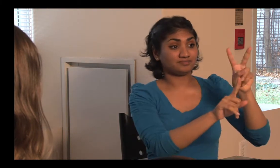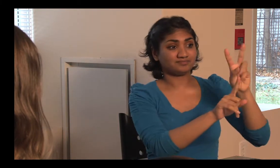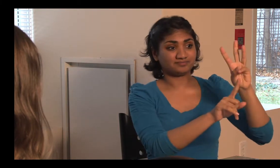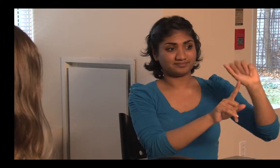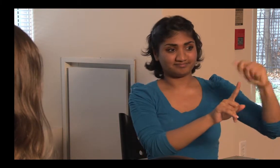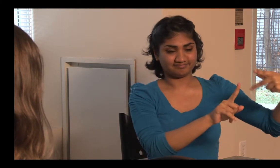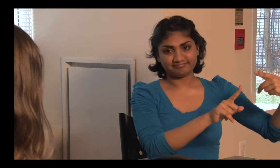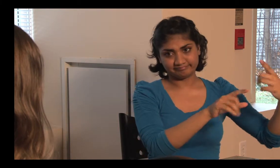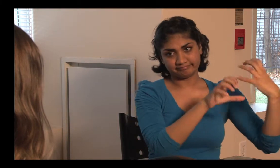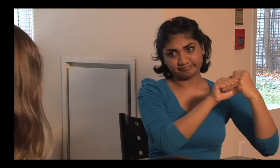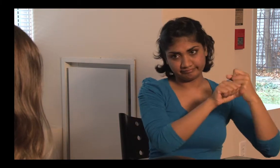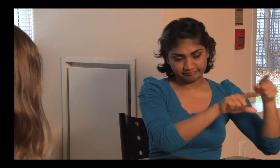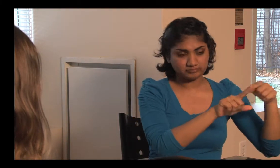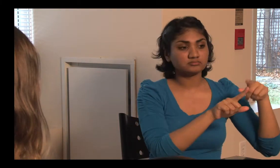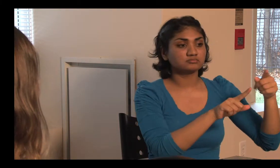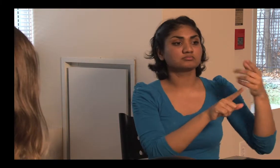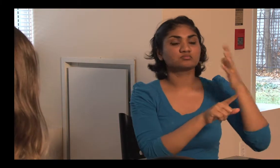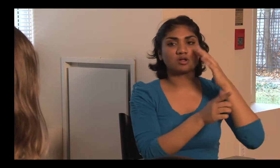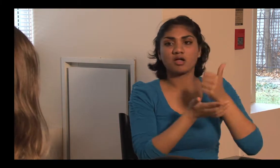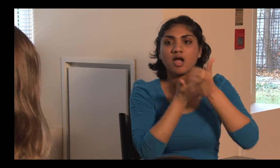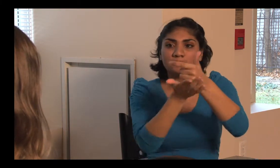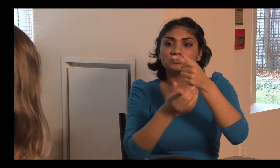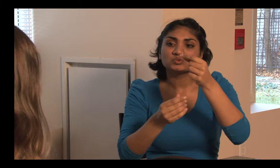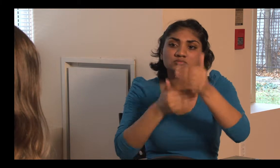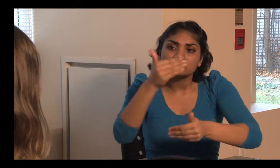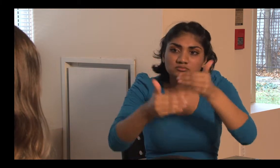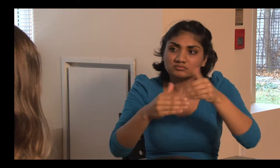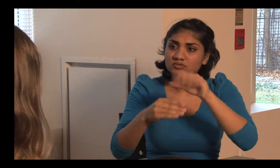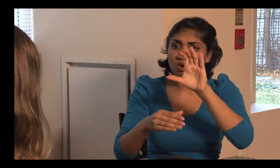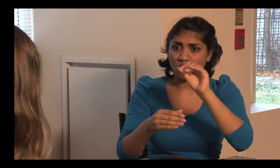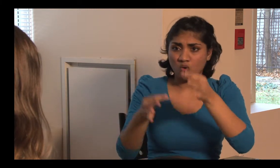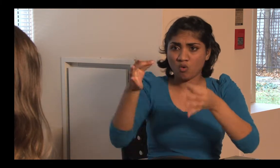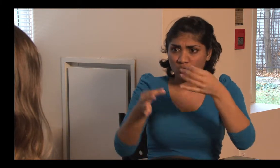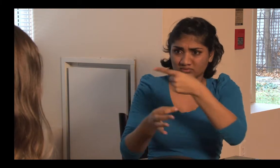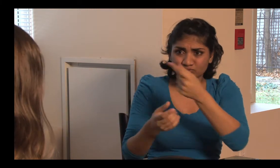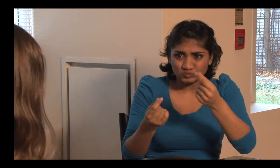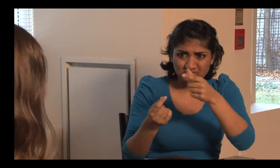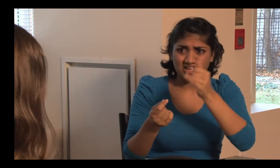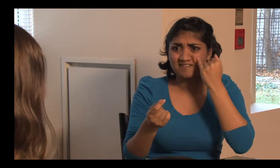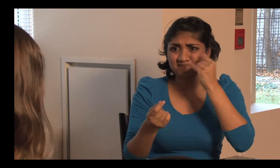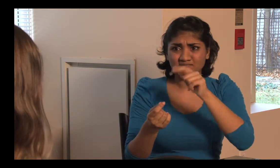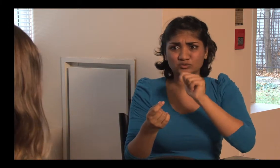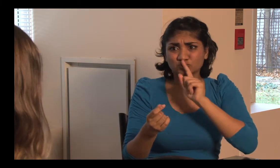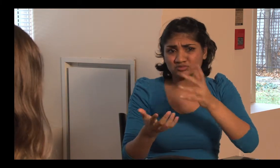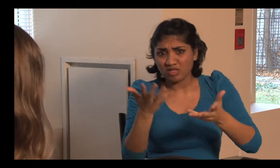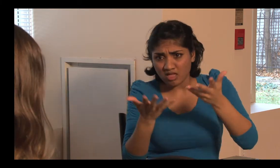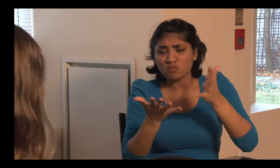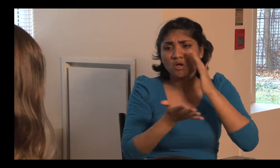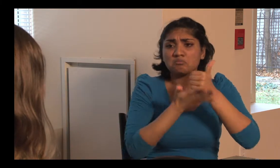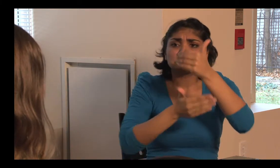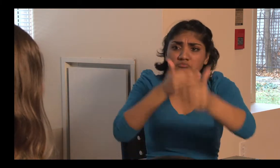A V/WAP worker who knows about the court system will give you information